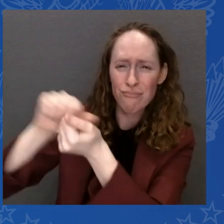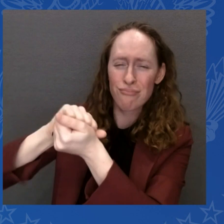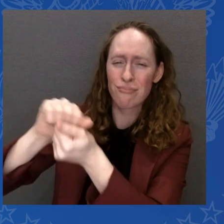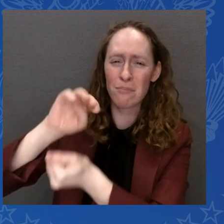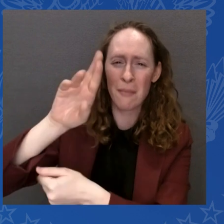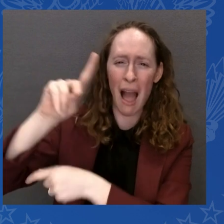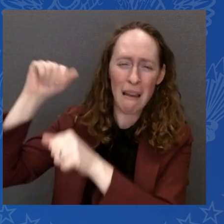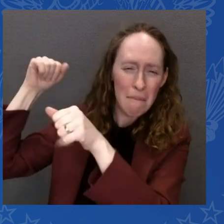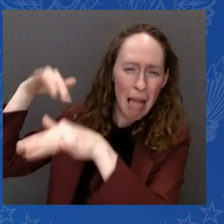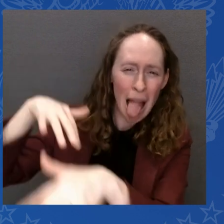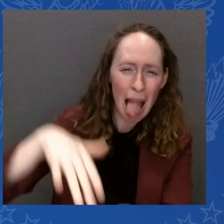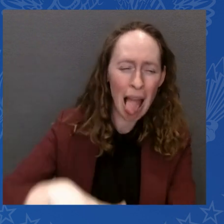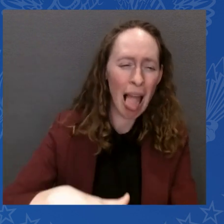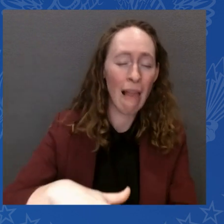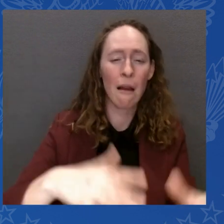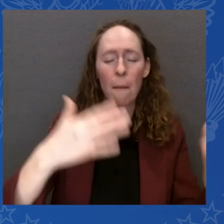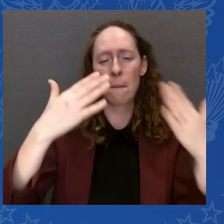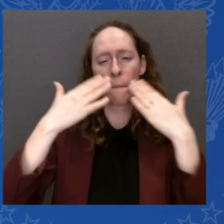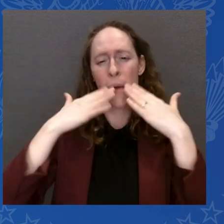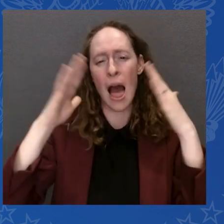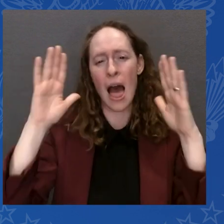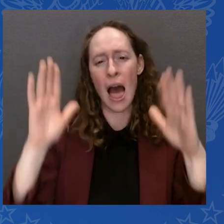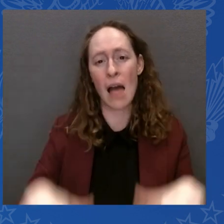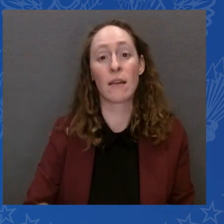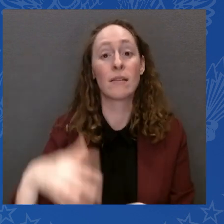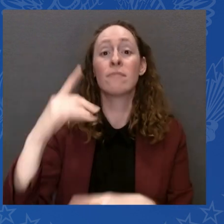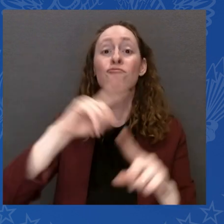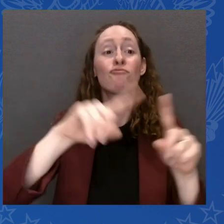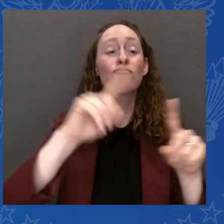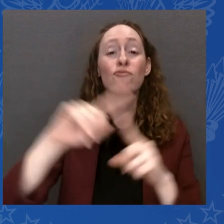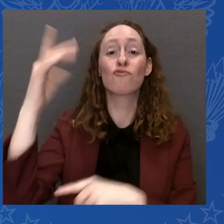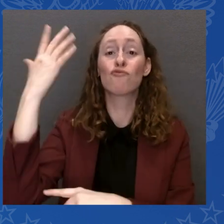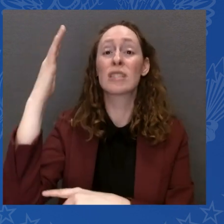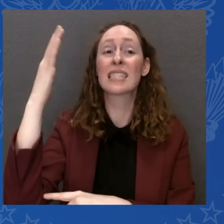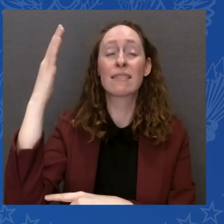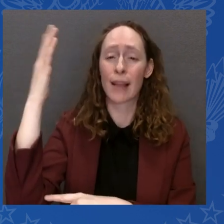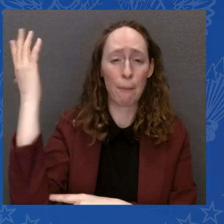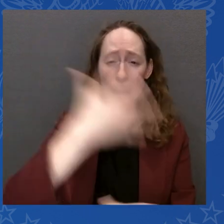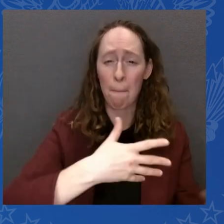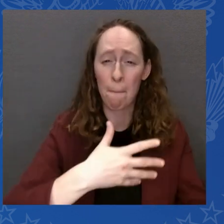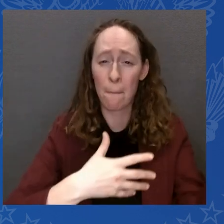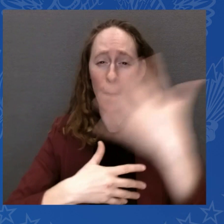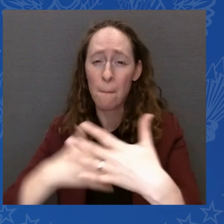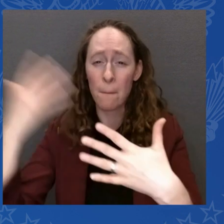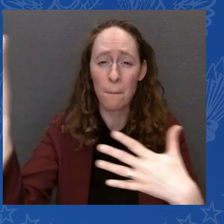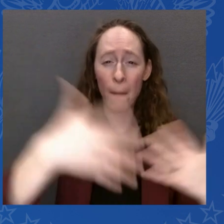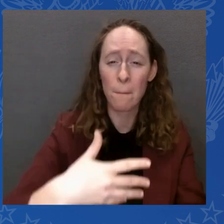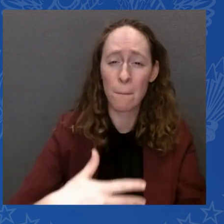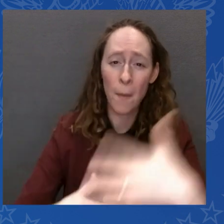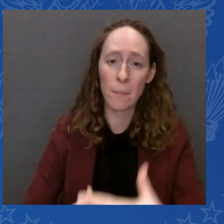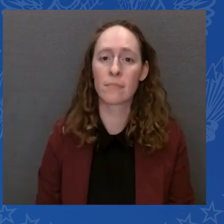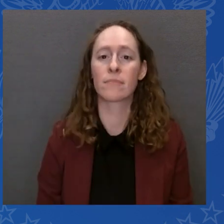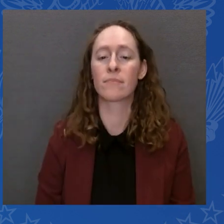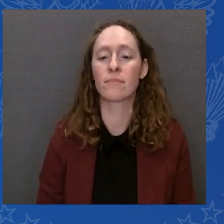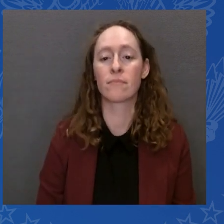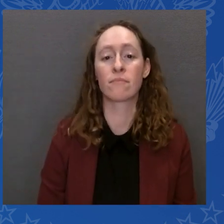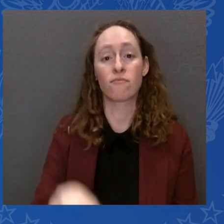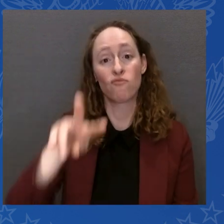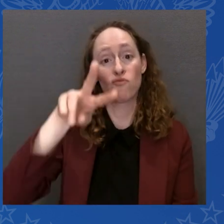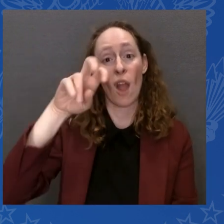Twenty thousand customers -- two hundred thousand customers lost their power through the storms. Now it's less than 5,000,